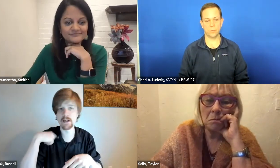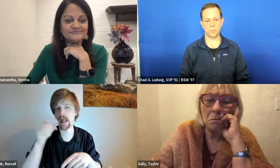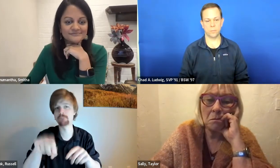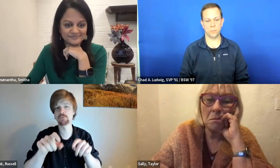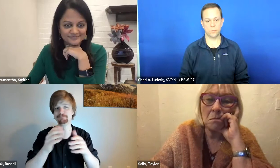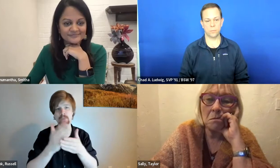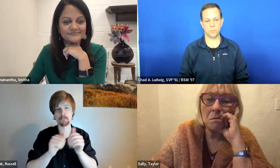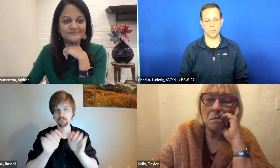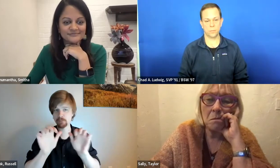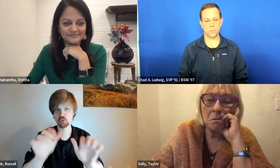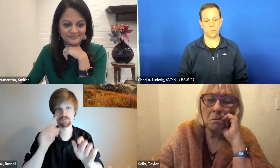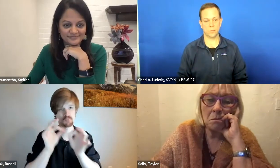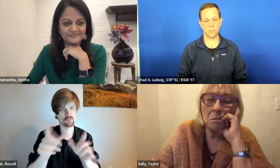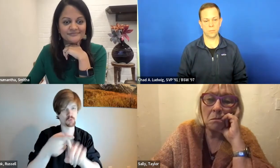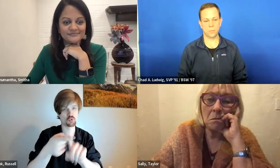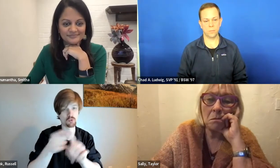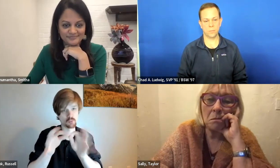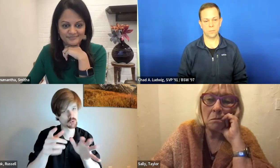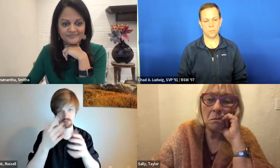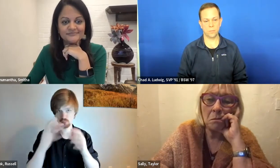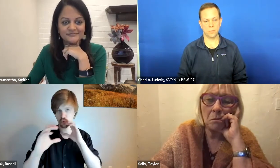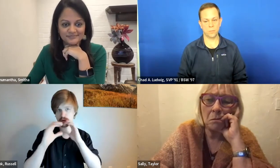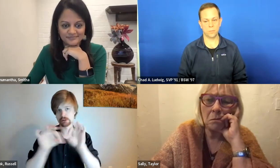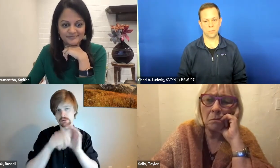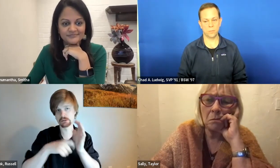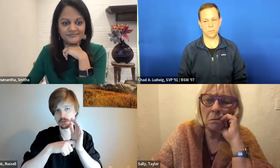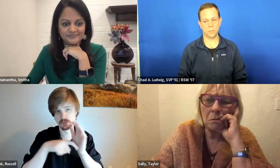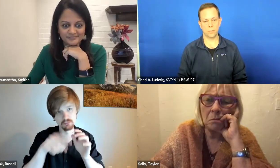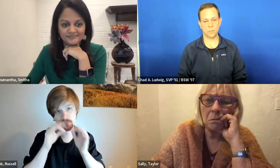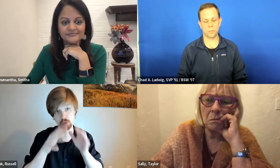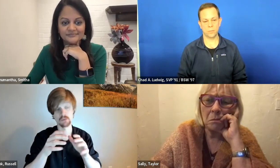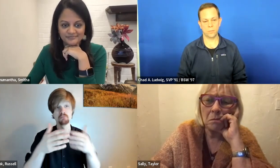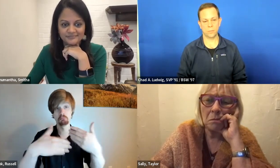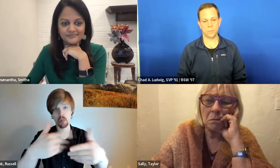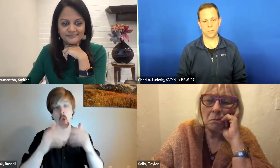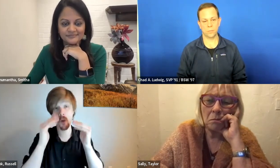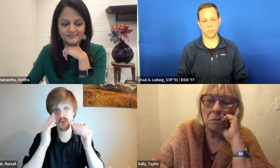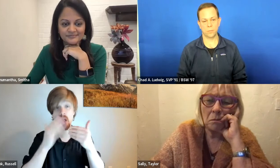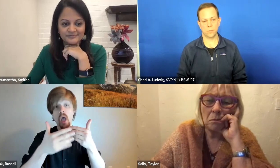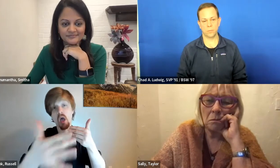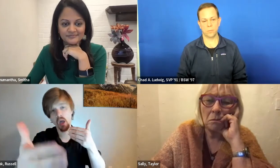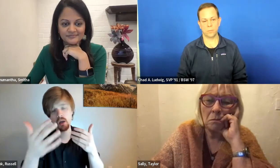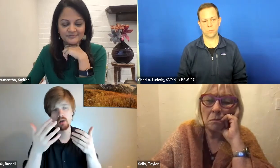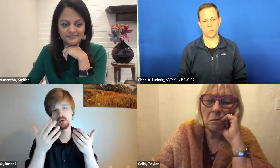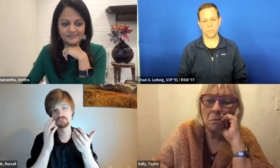he didn't have any interpreter whatsoever, and I think that's something that we definitely need to push for right away.